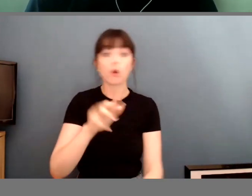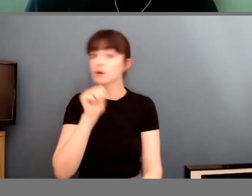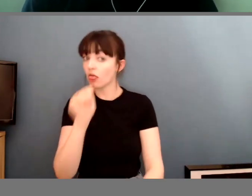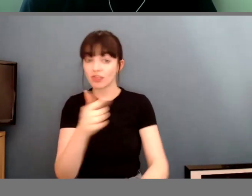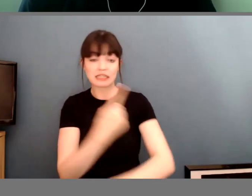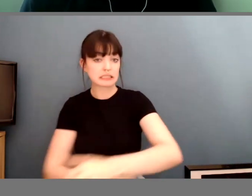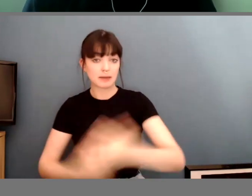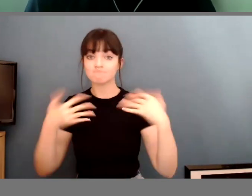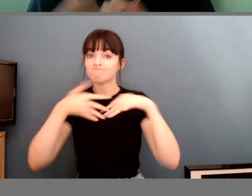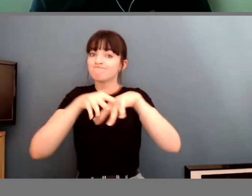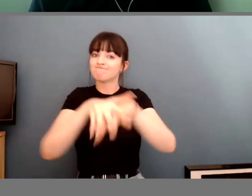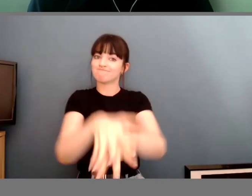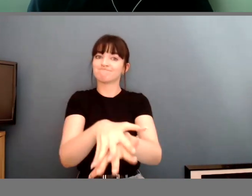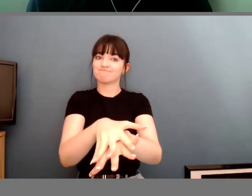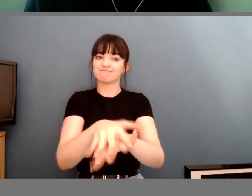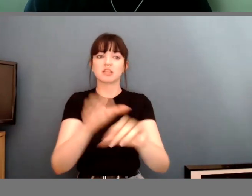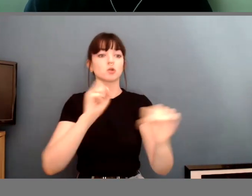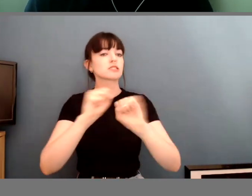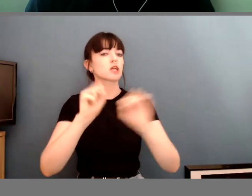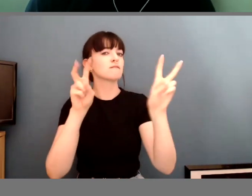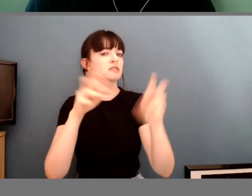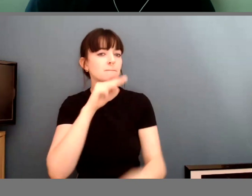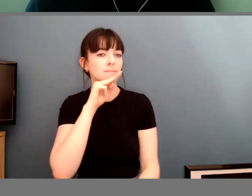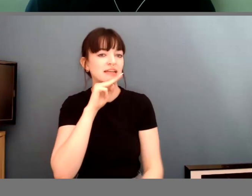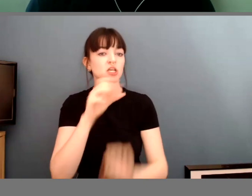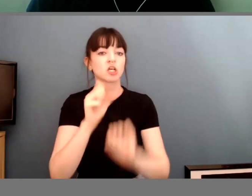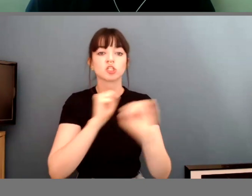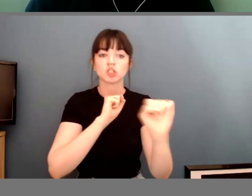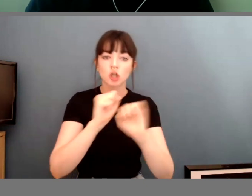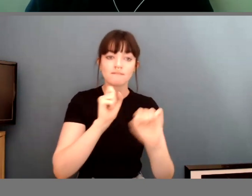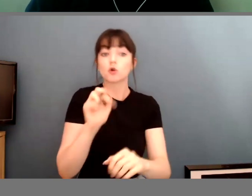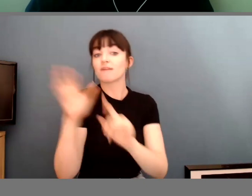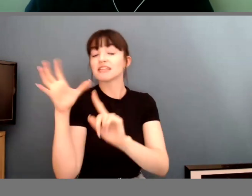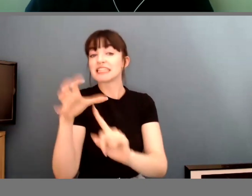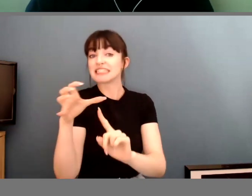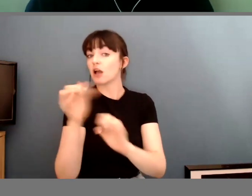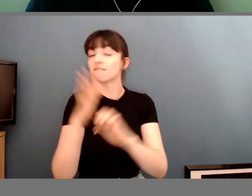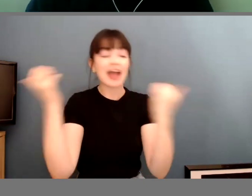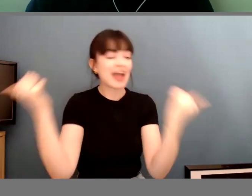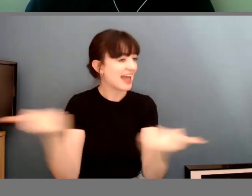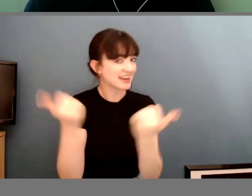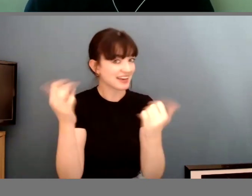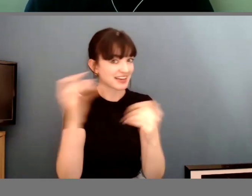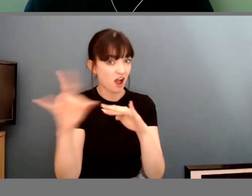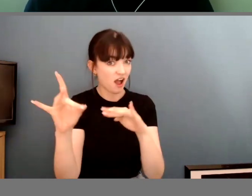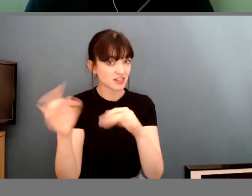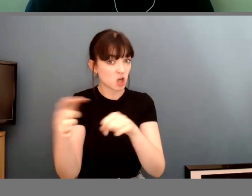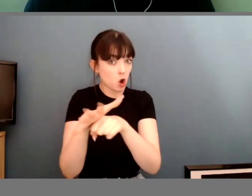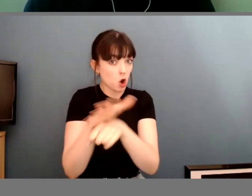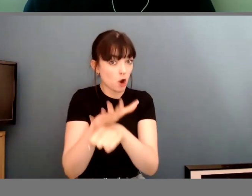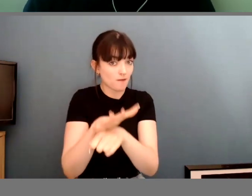service or facility covered by a public body which is available to the public generally or a section